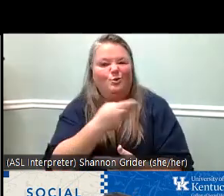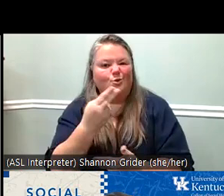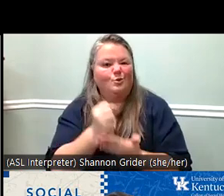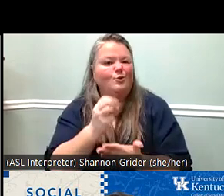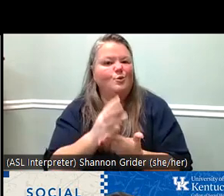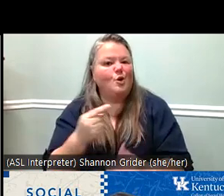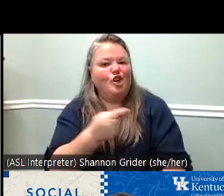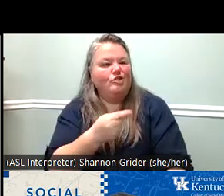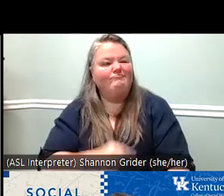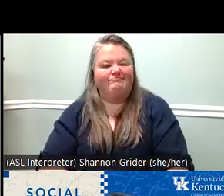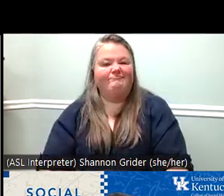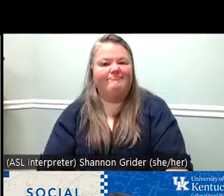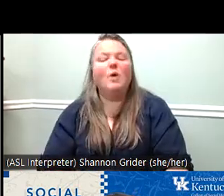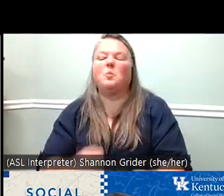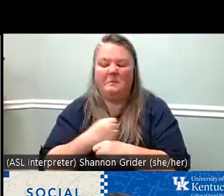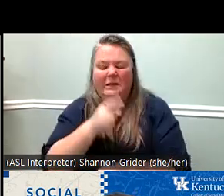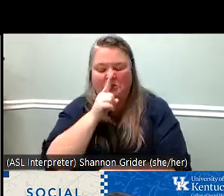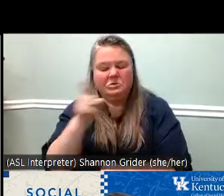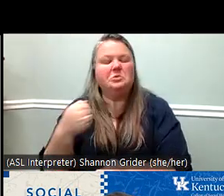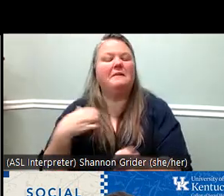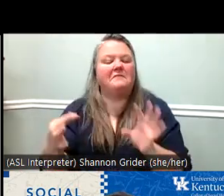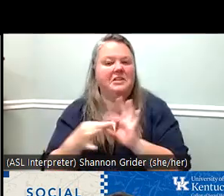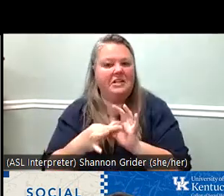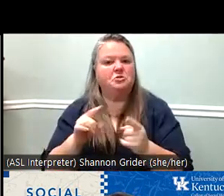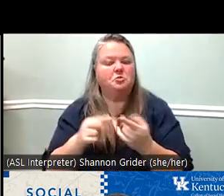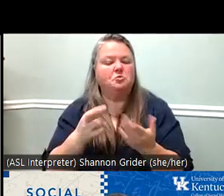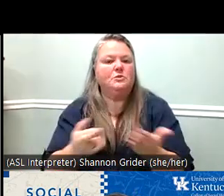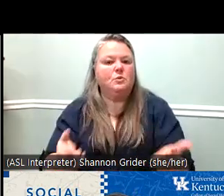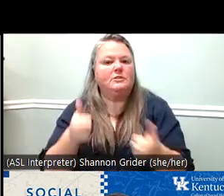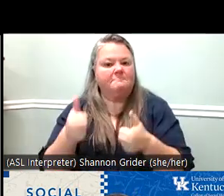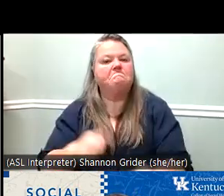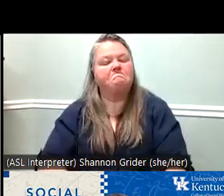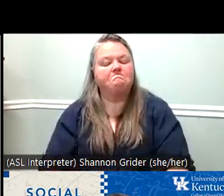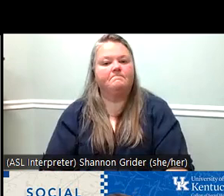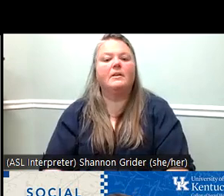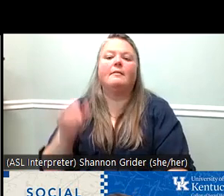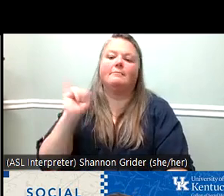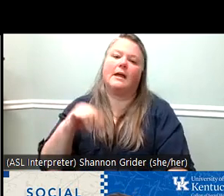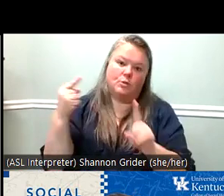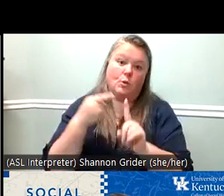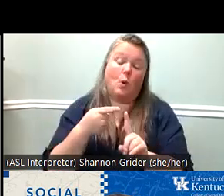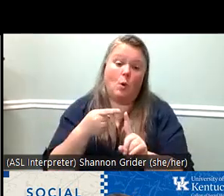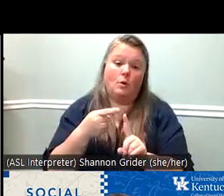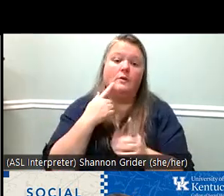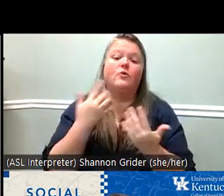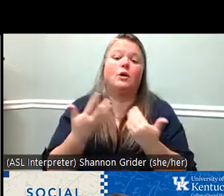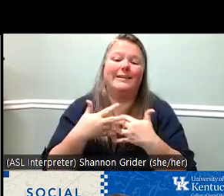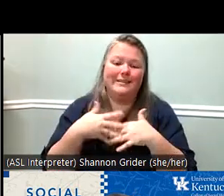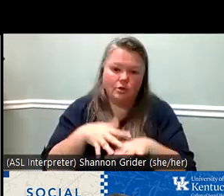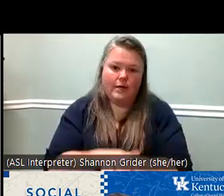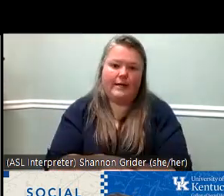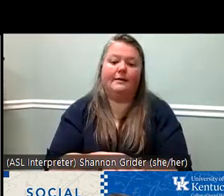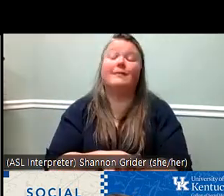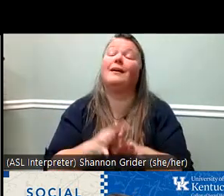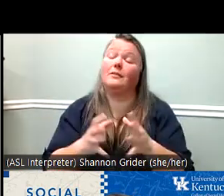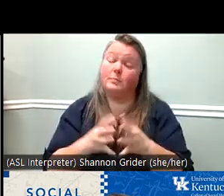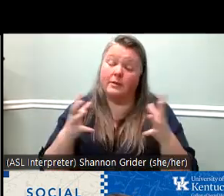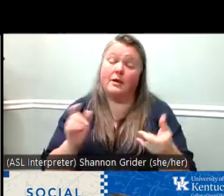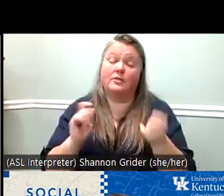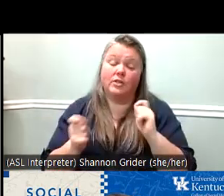TO INTEGRATE CARE, INSTEAD OF SAYING OH, GO SEE A THERAPIST OR GO TALK TO YOUR DOCTOR, IT'S, OH, YOU KNOW WHAT, WE HAVE A SOCIAL WORKER RIGHT DOWN THE HALL. I'M